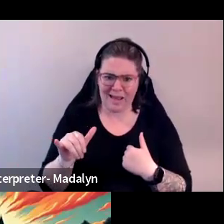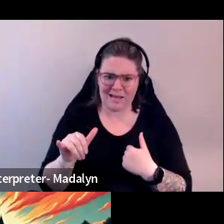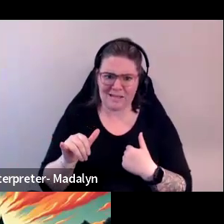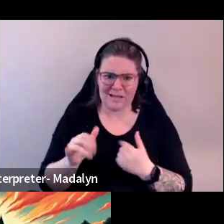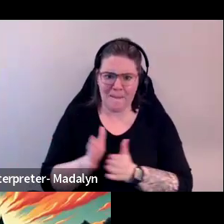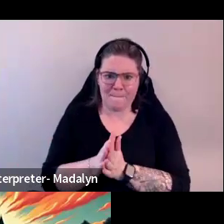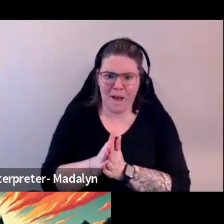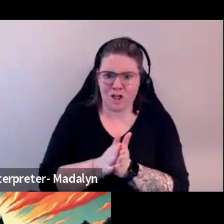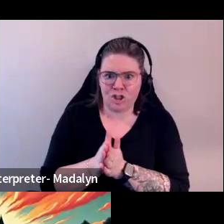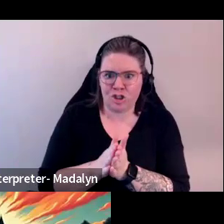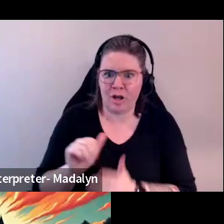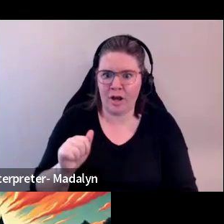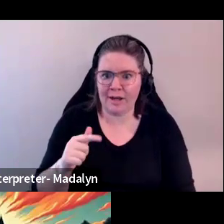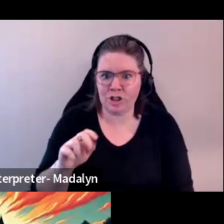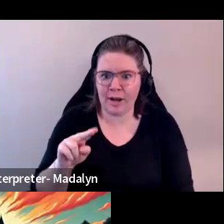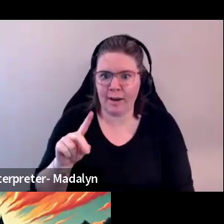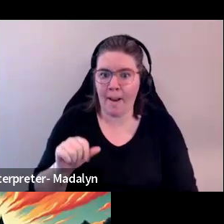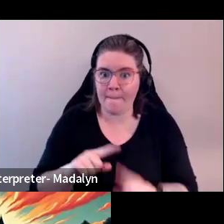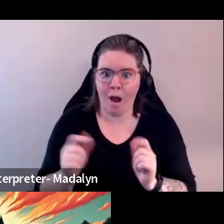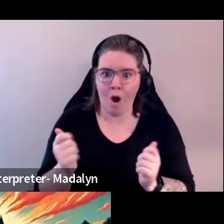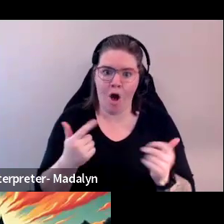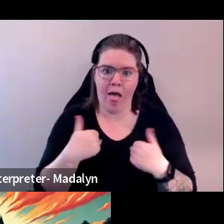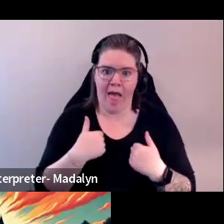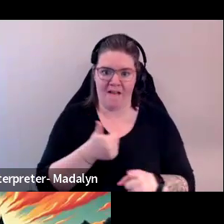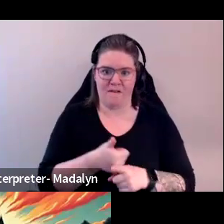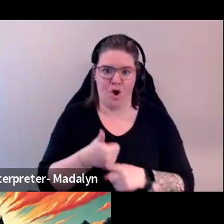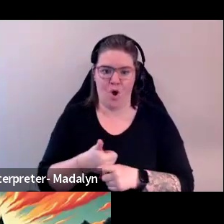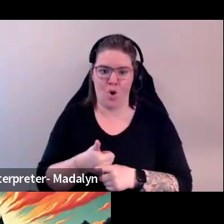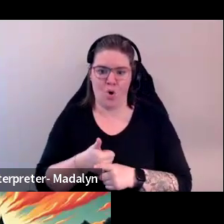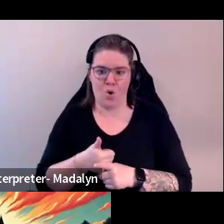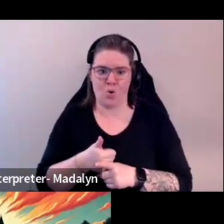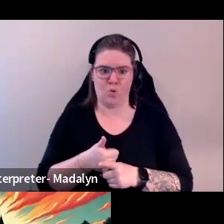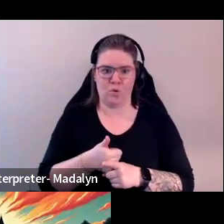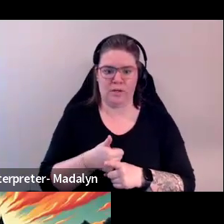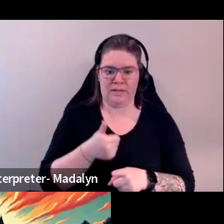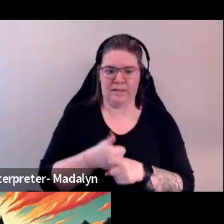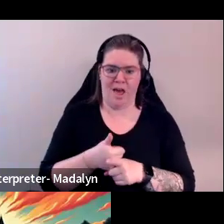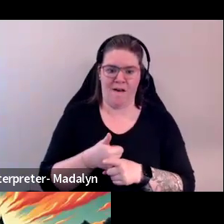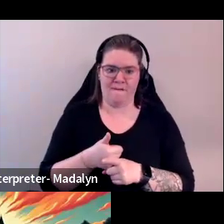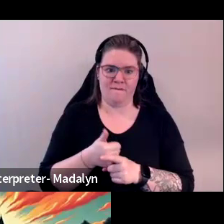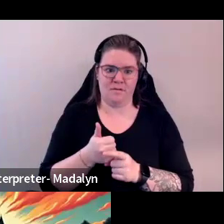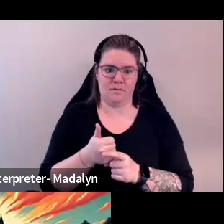Don Dew: th. There's always an agenda that they say Don Dew: that they want to get this done. They have to get this done.